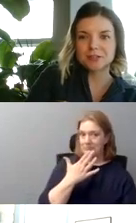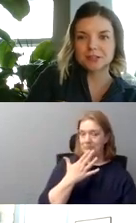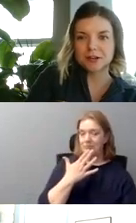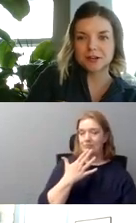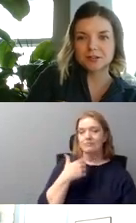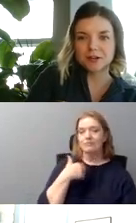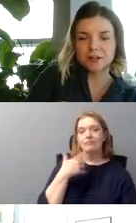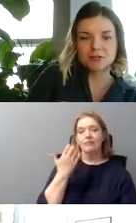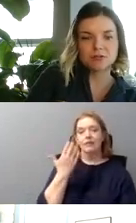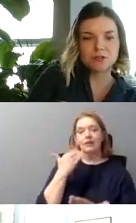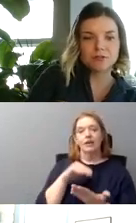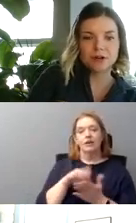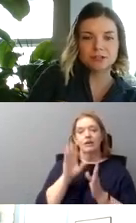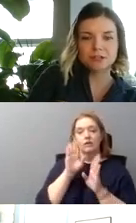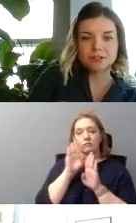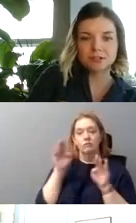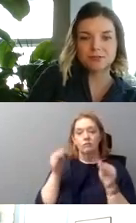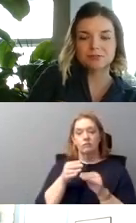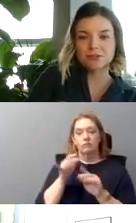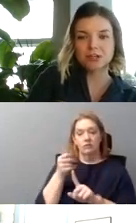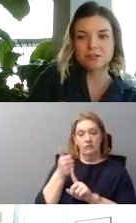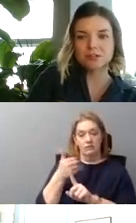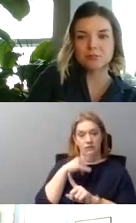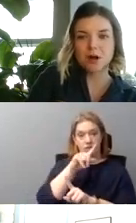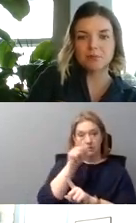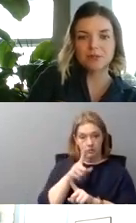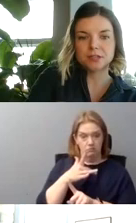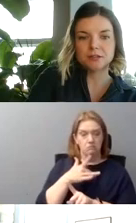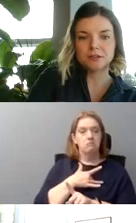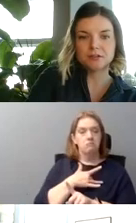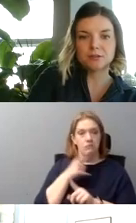re-center us all. If you do have questions feel free to pop those in the Q&A,